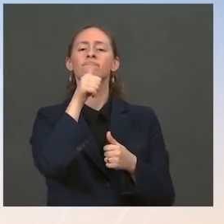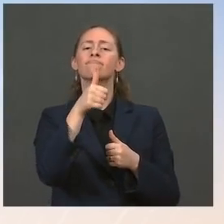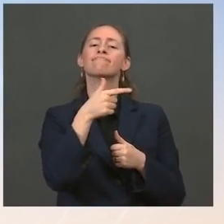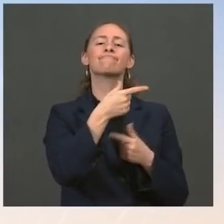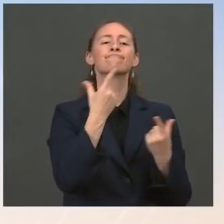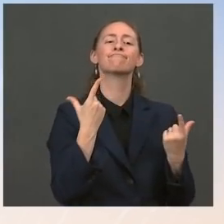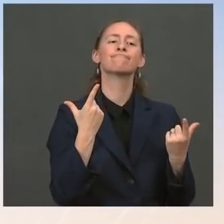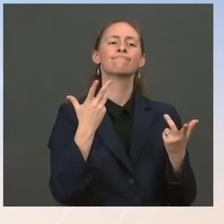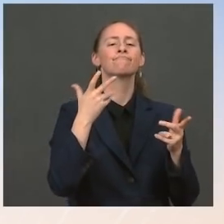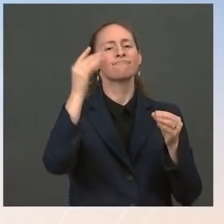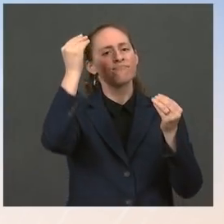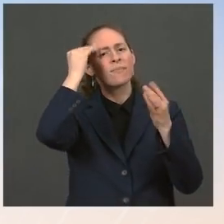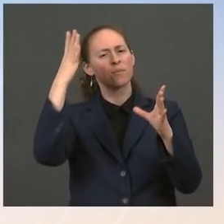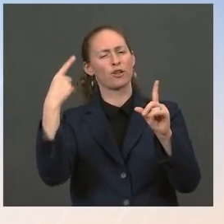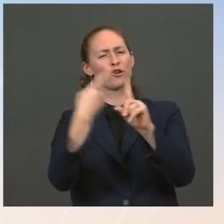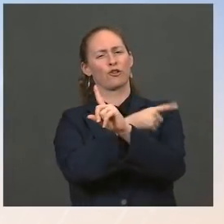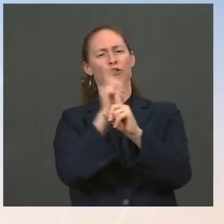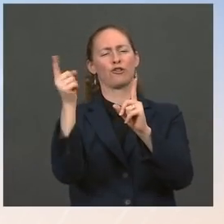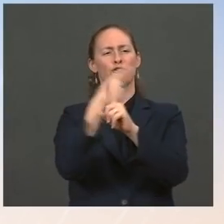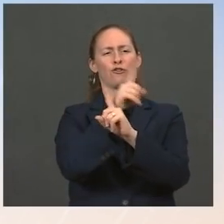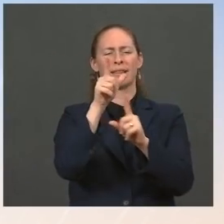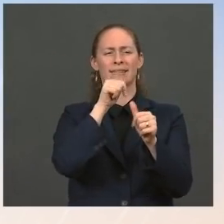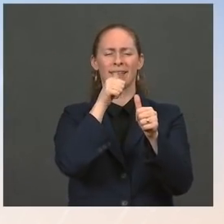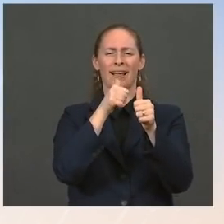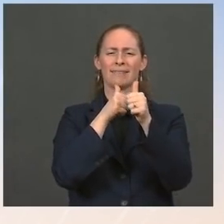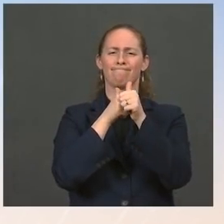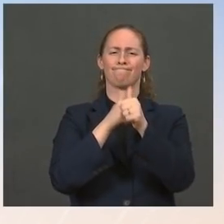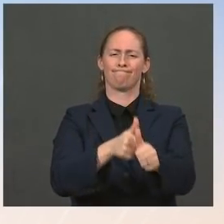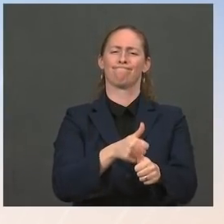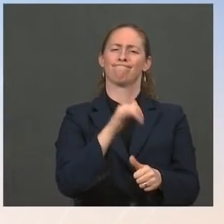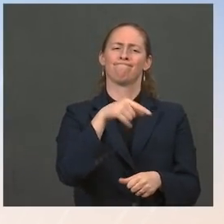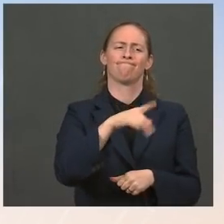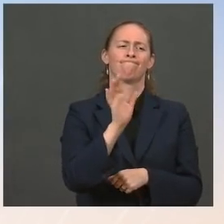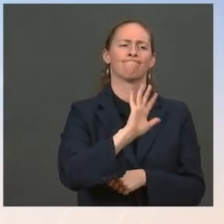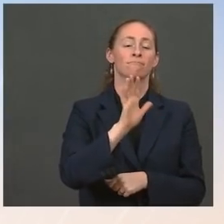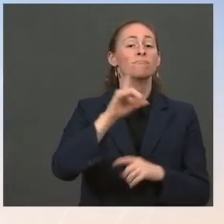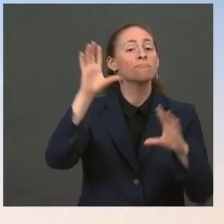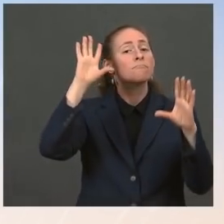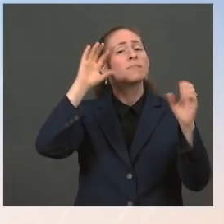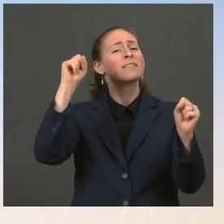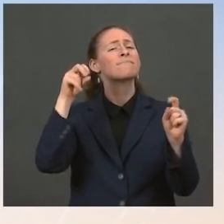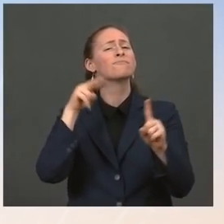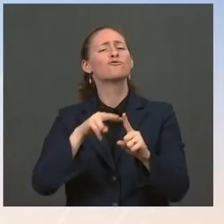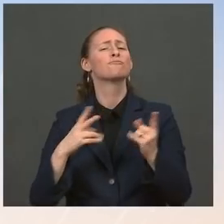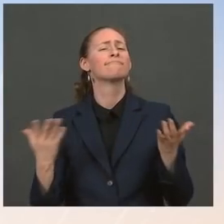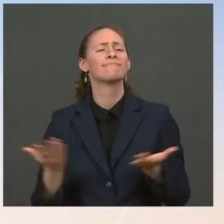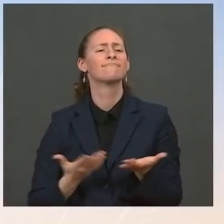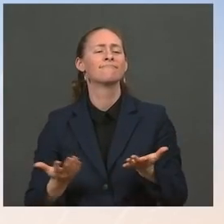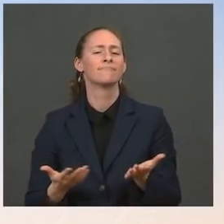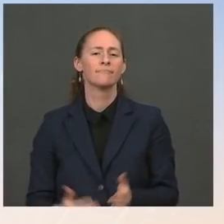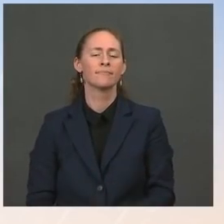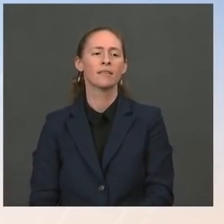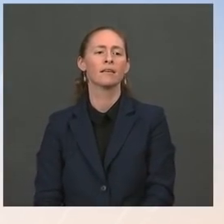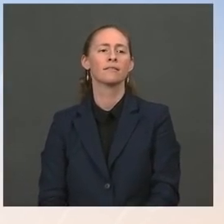We're not betting that that's going to work, but his point -- the President's point is: Regardless, we're willing --